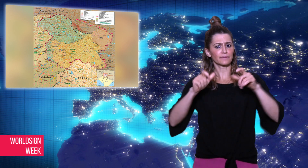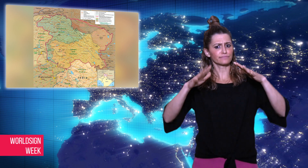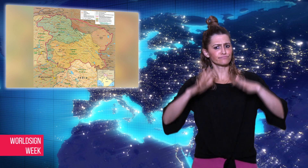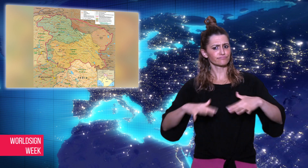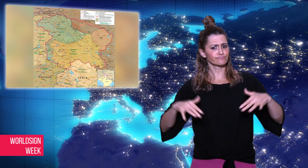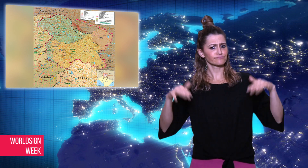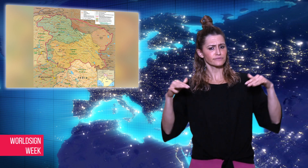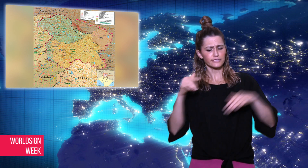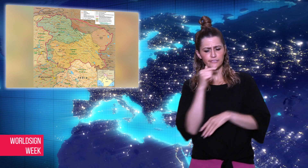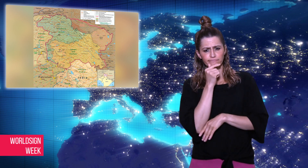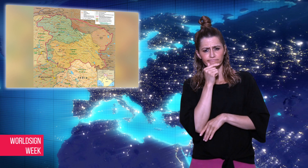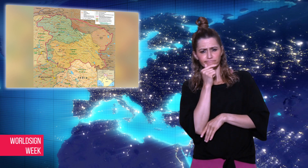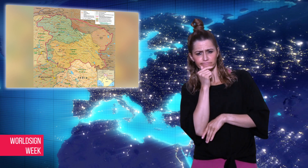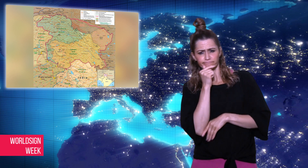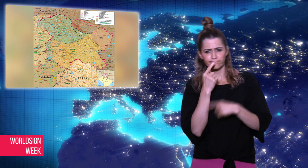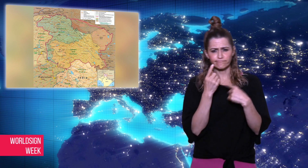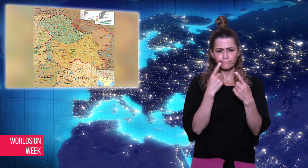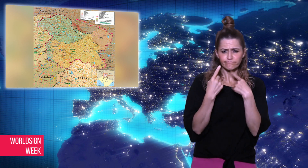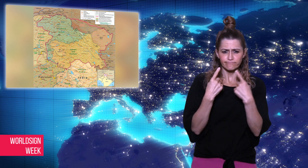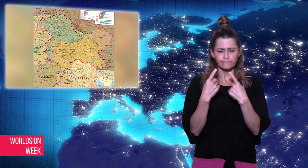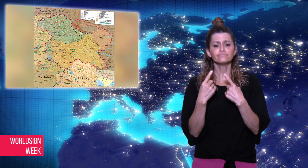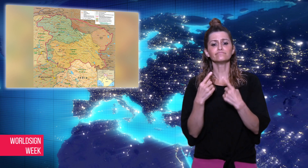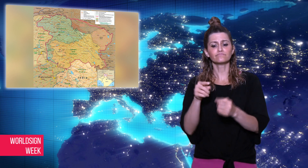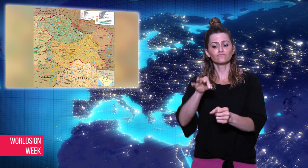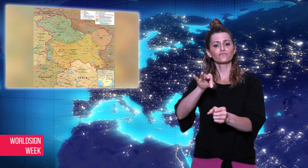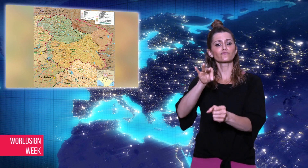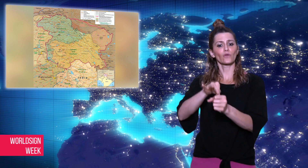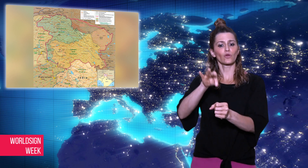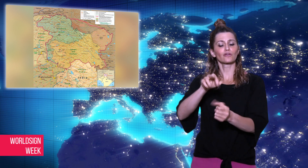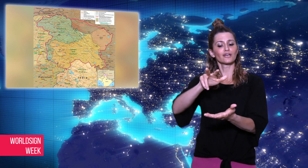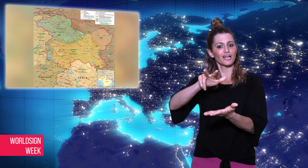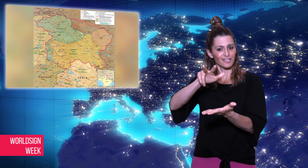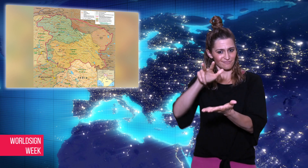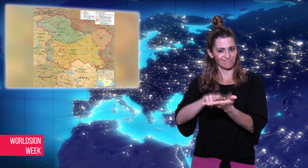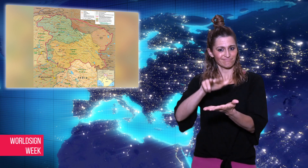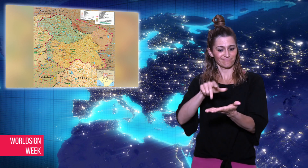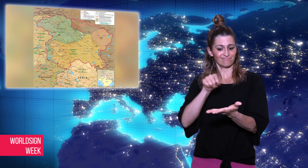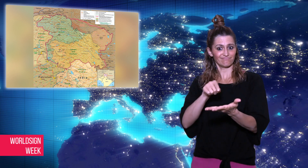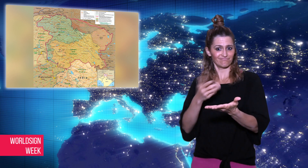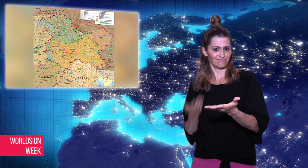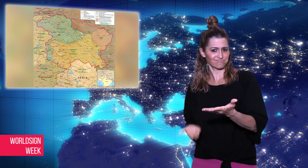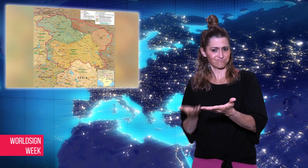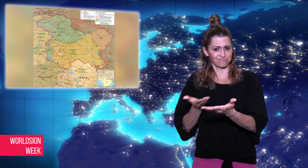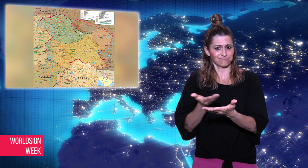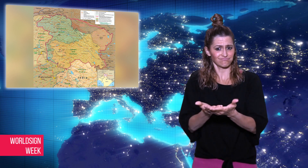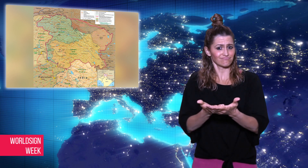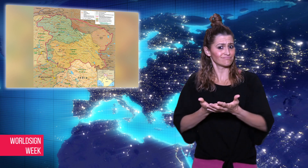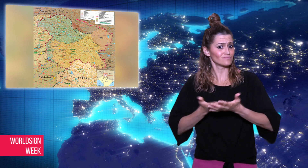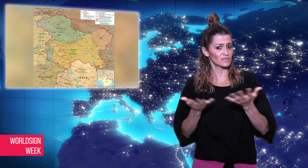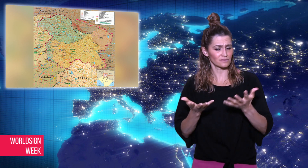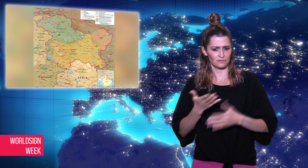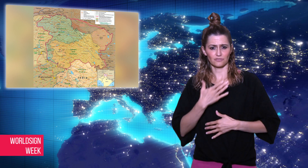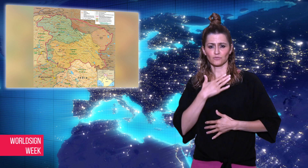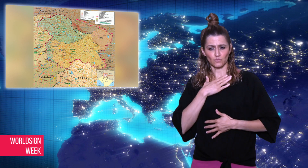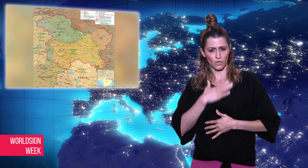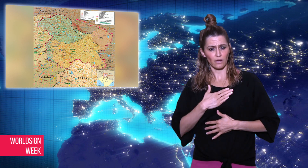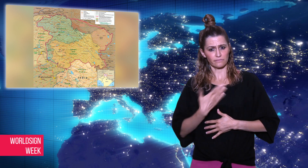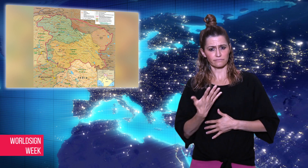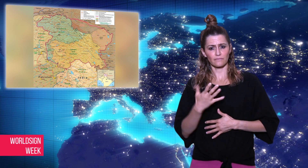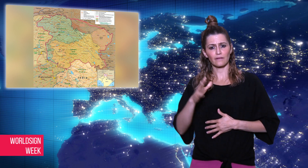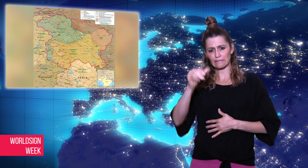voted to pass a bill to take full control of